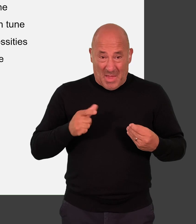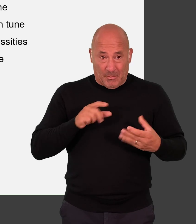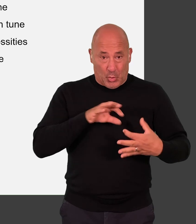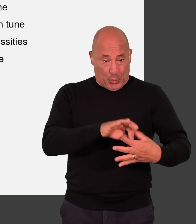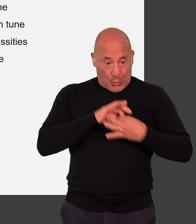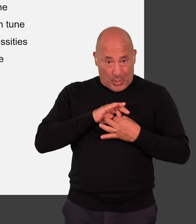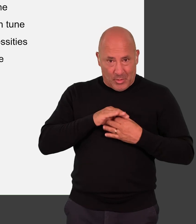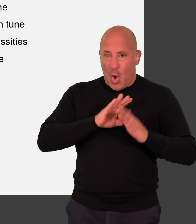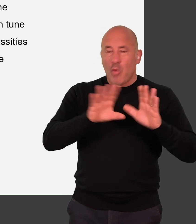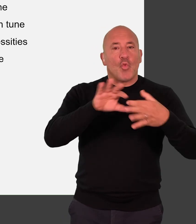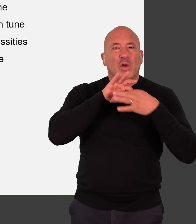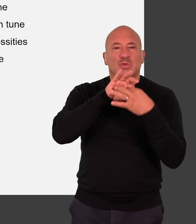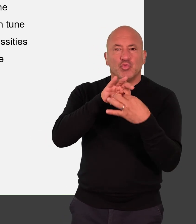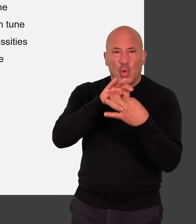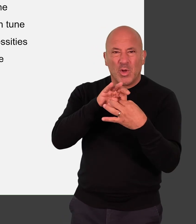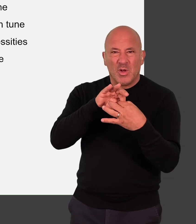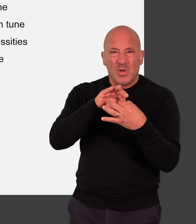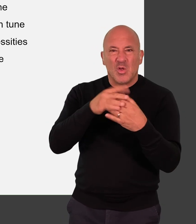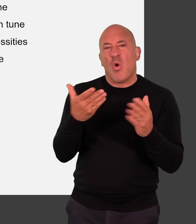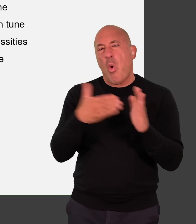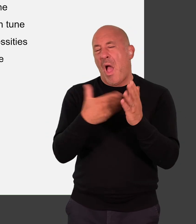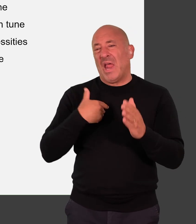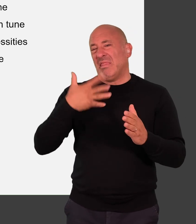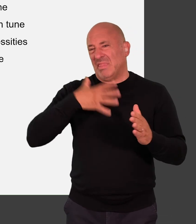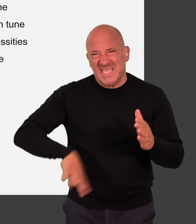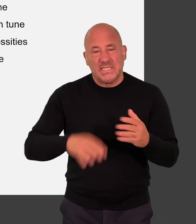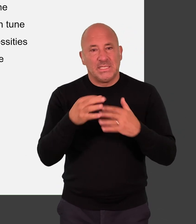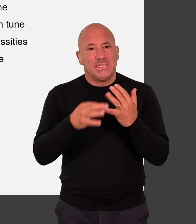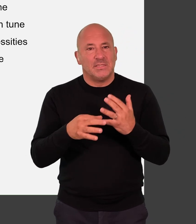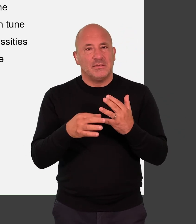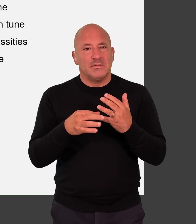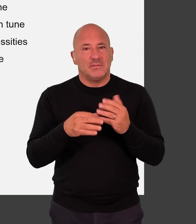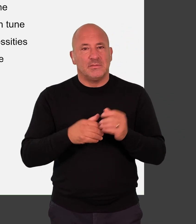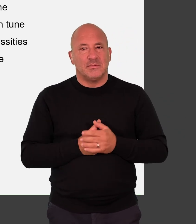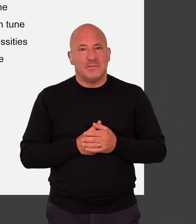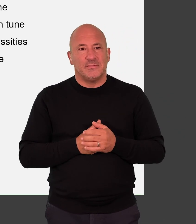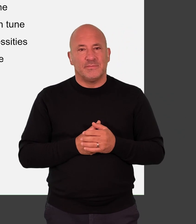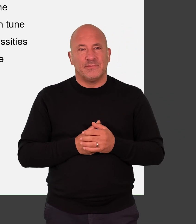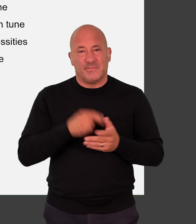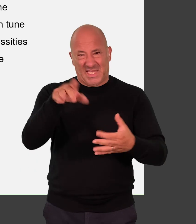in tune with them, not in tune, and necessities.